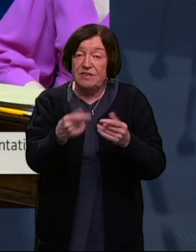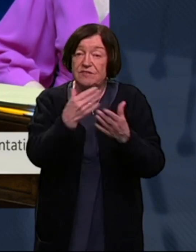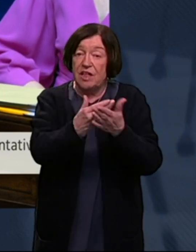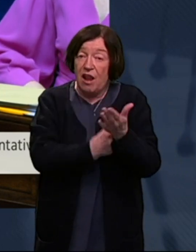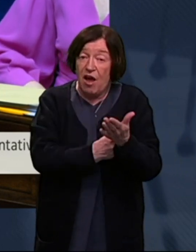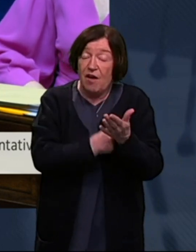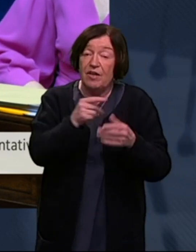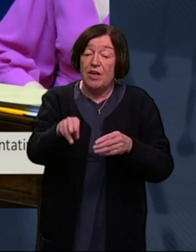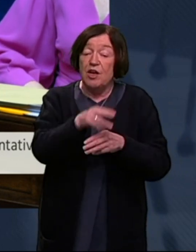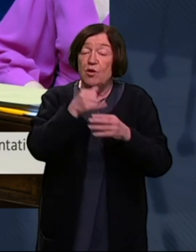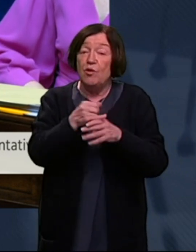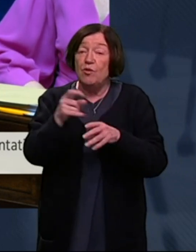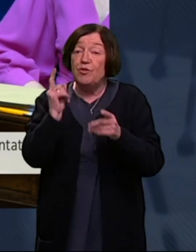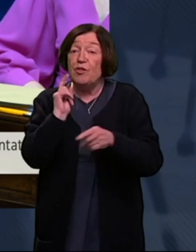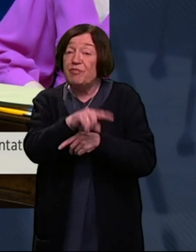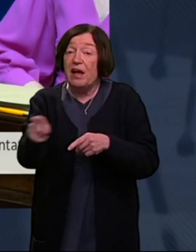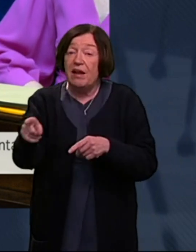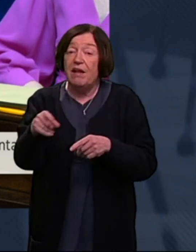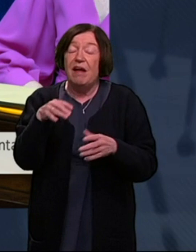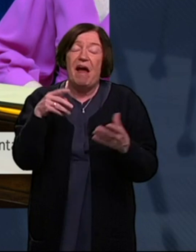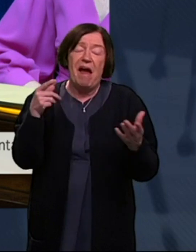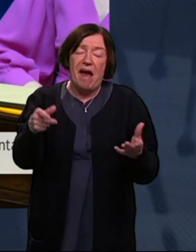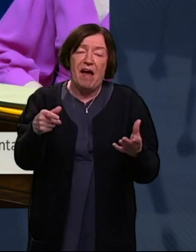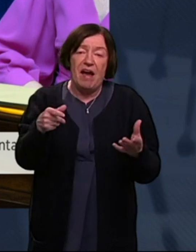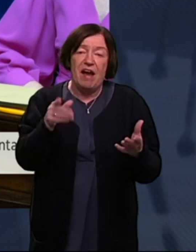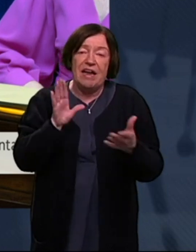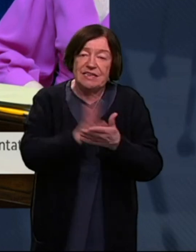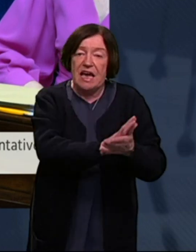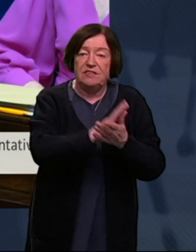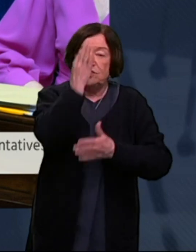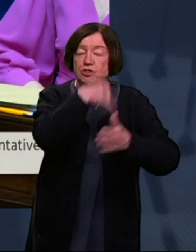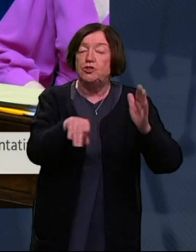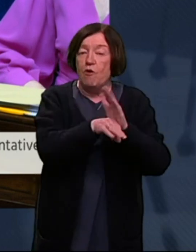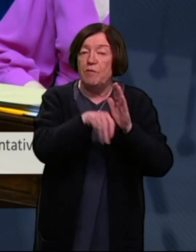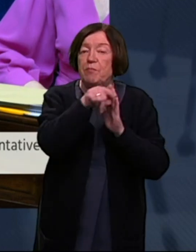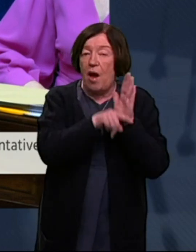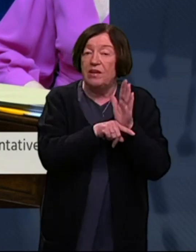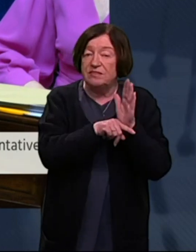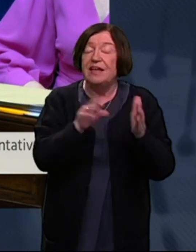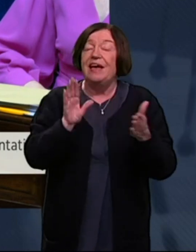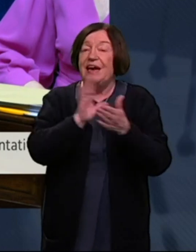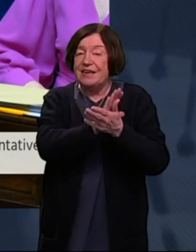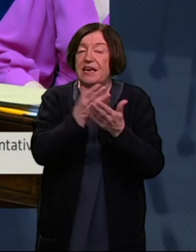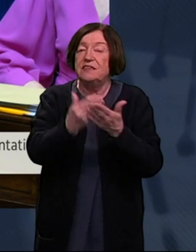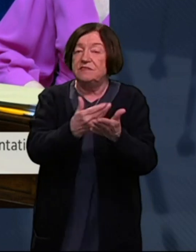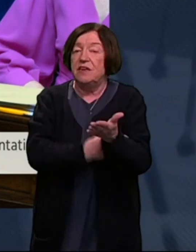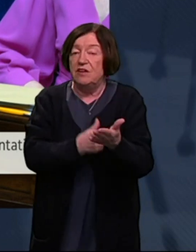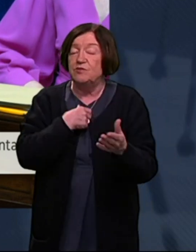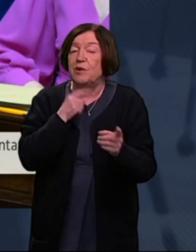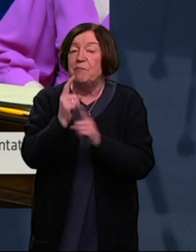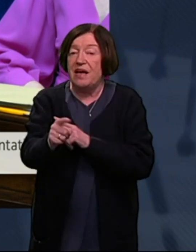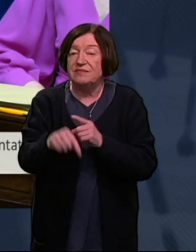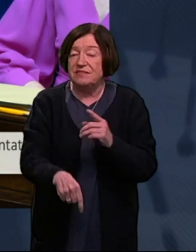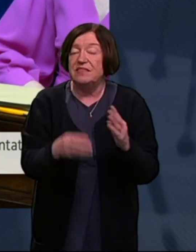The people who perpetrated this are therefore absolutely against Government policy and against the laws we pass in this House.